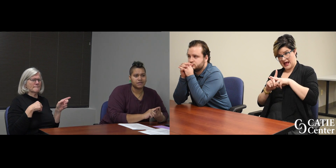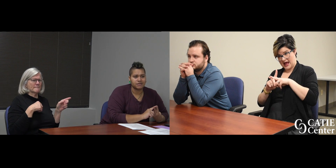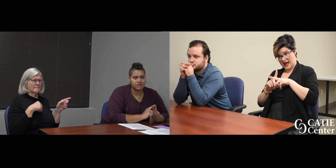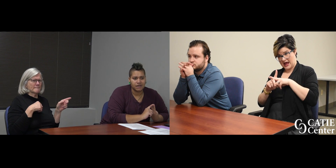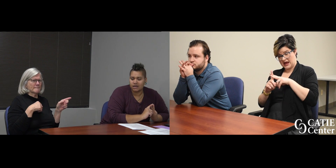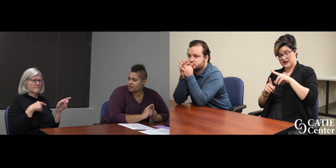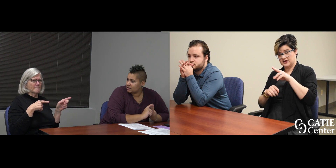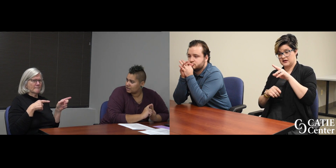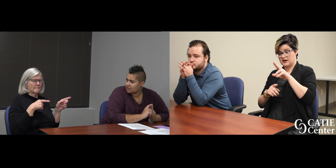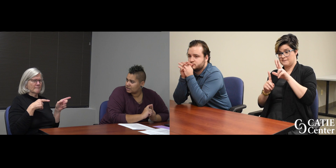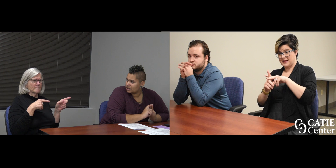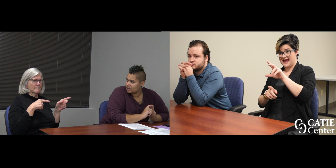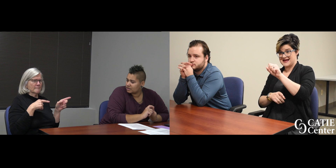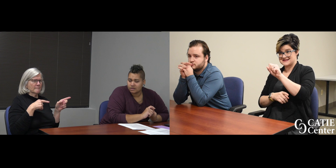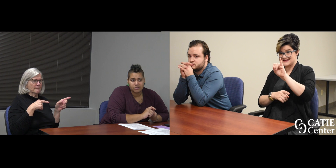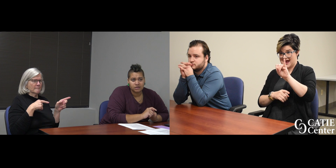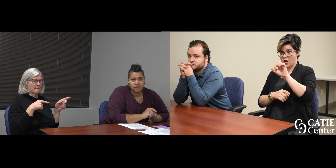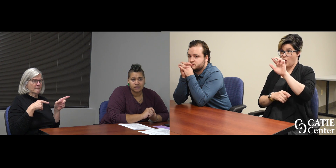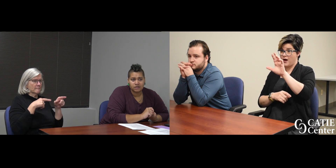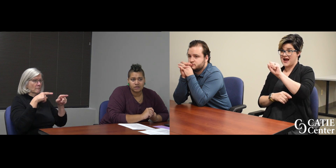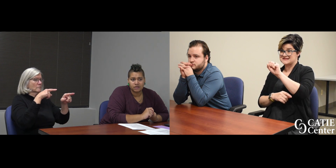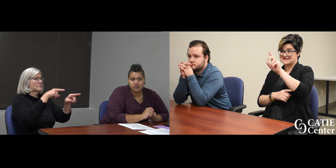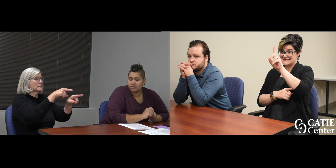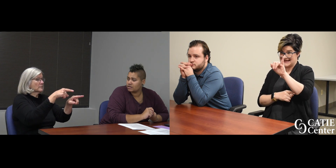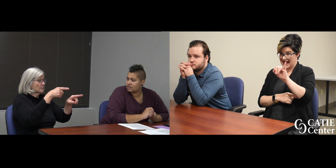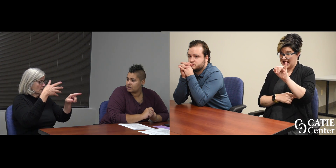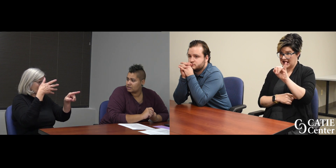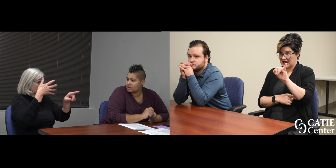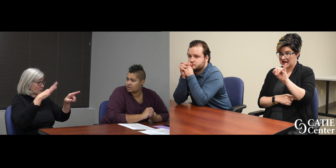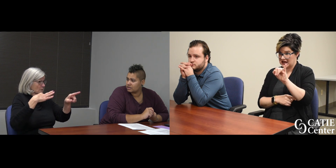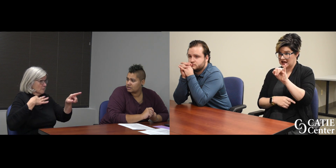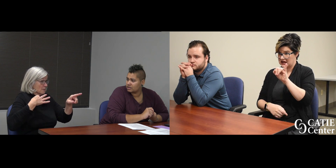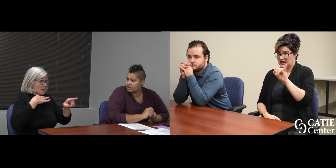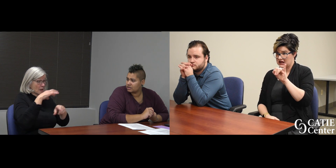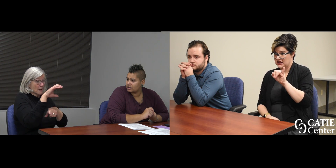I: I have SSDI.